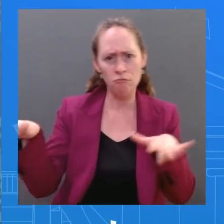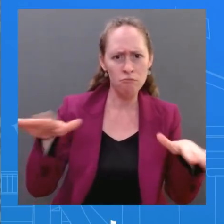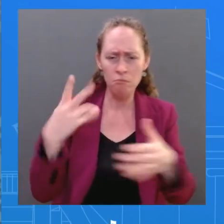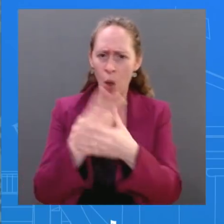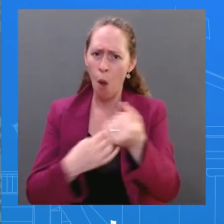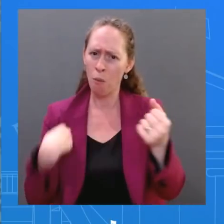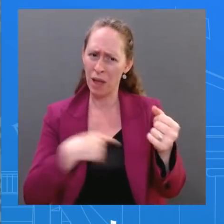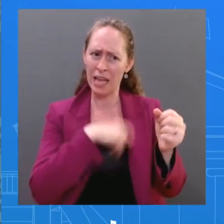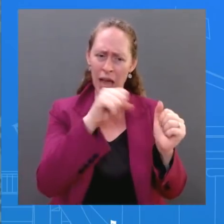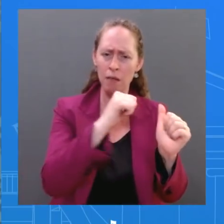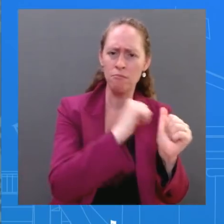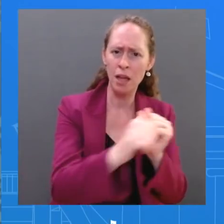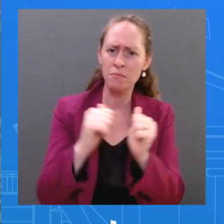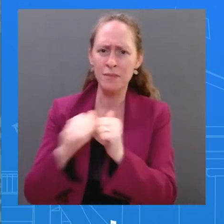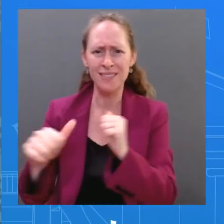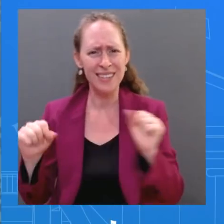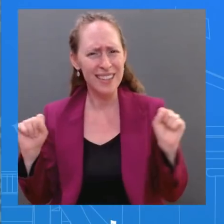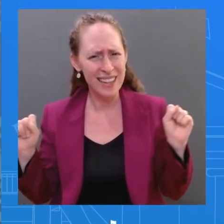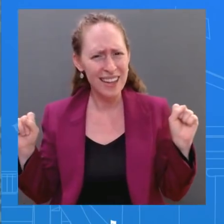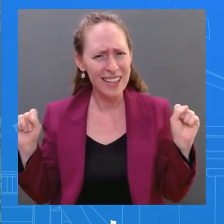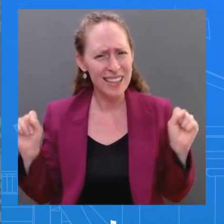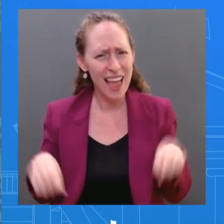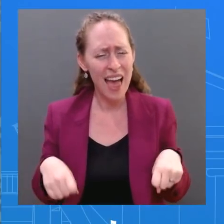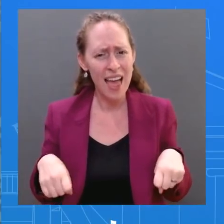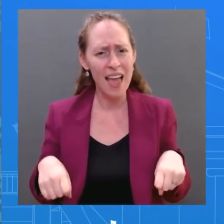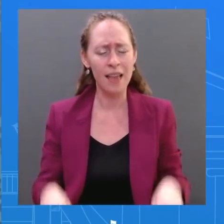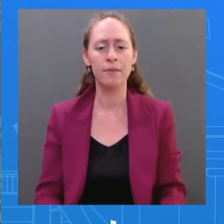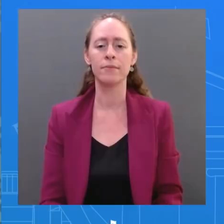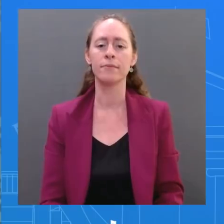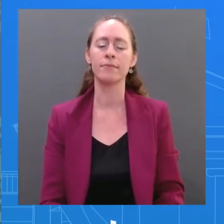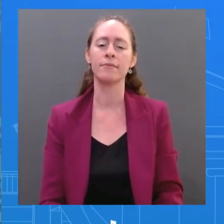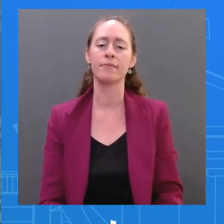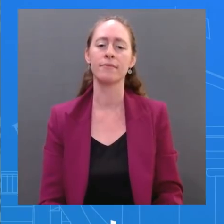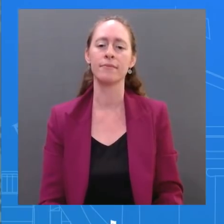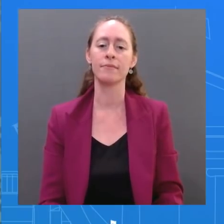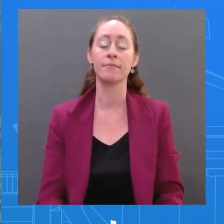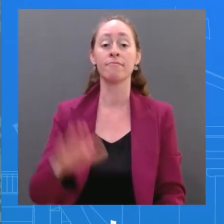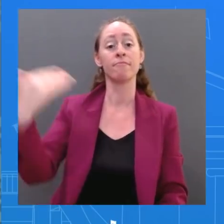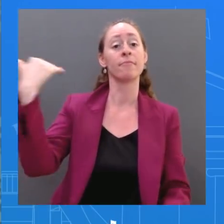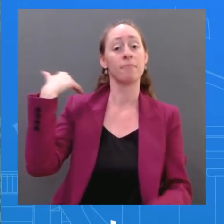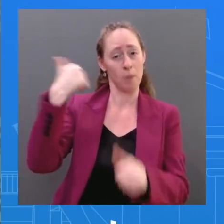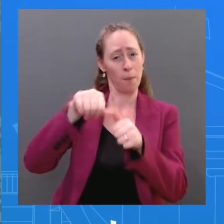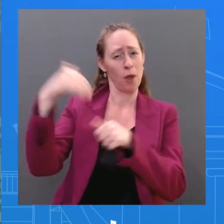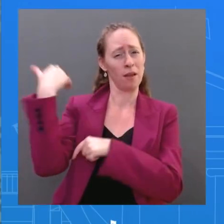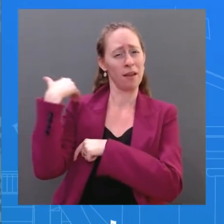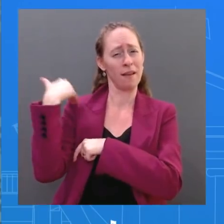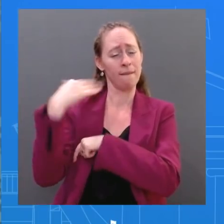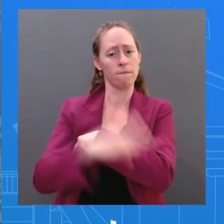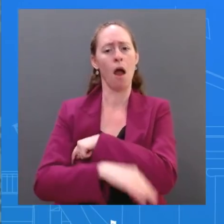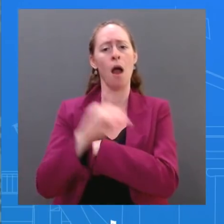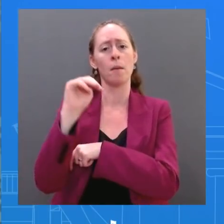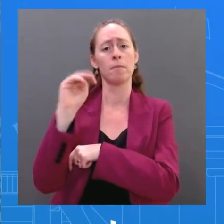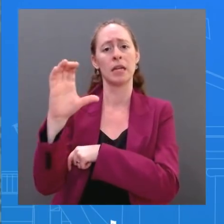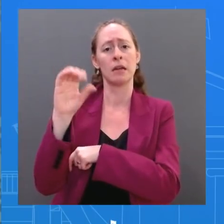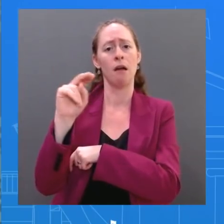agreed last fall that bipartisan negotiations shouldn't be paused for other priorities, saying, and I quote,